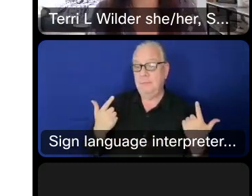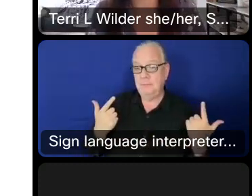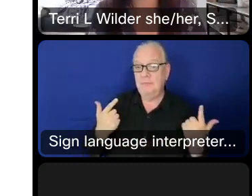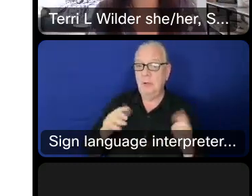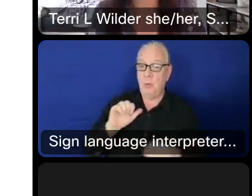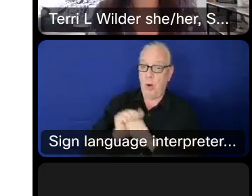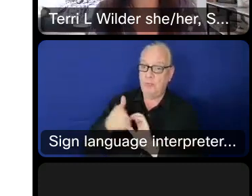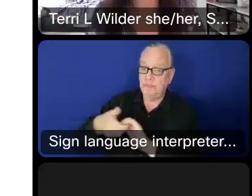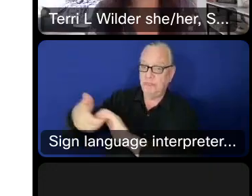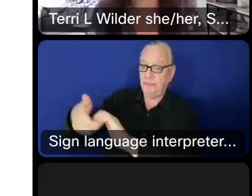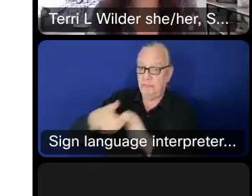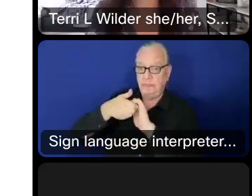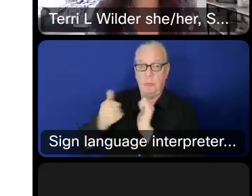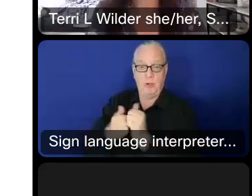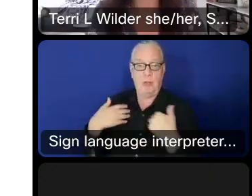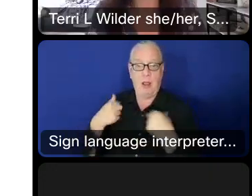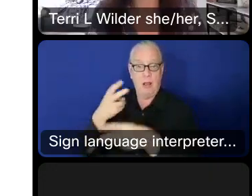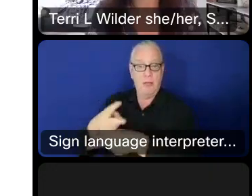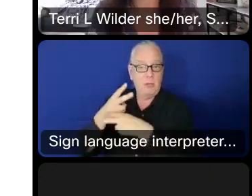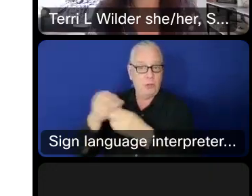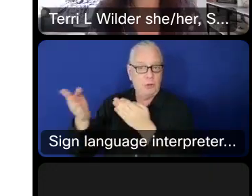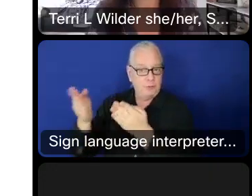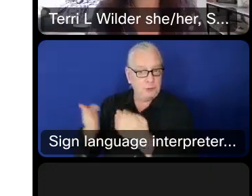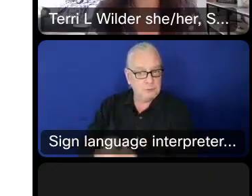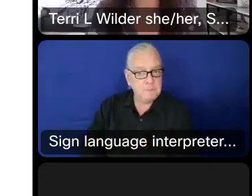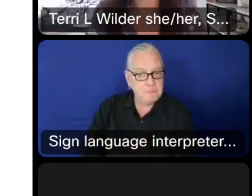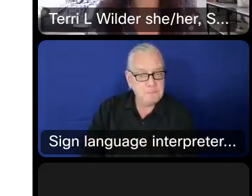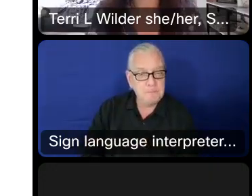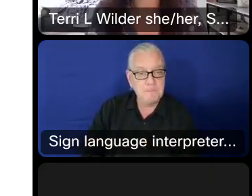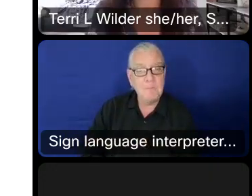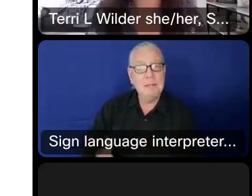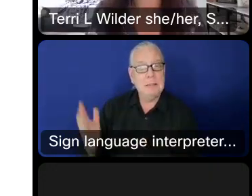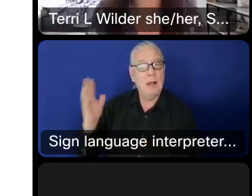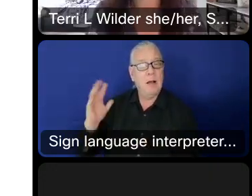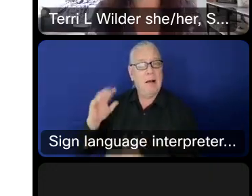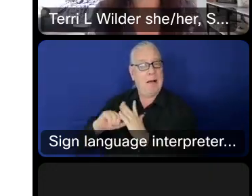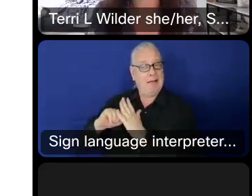provider. And so very early on, MIPA was important to this